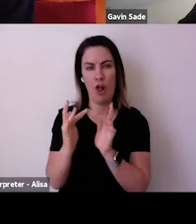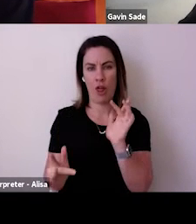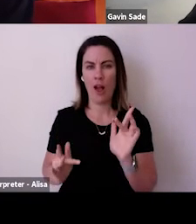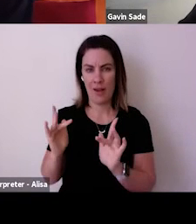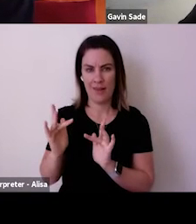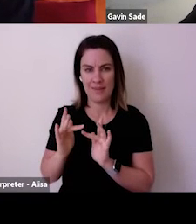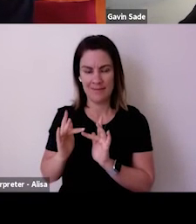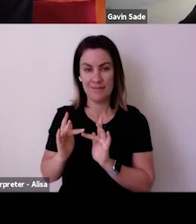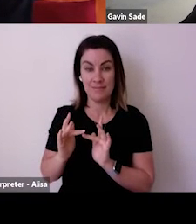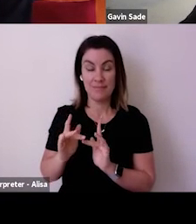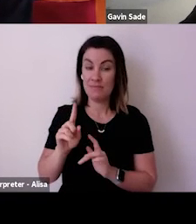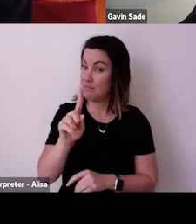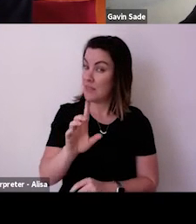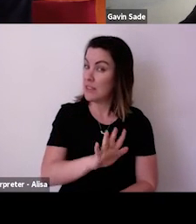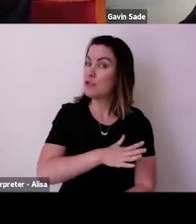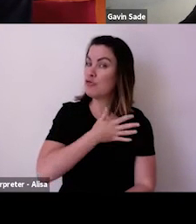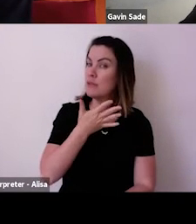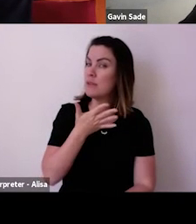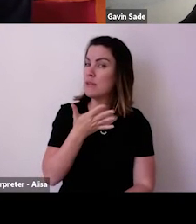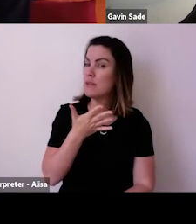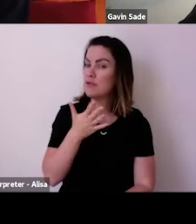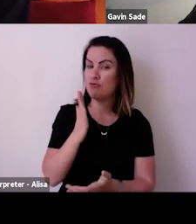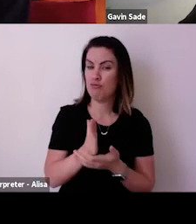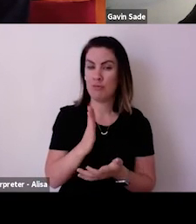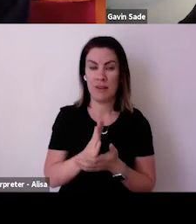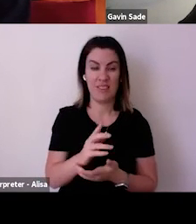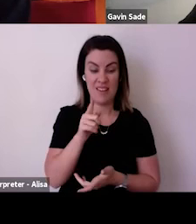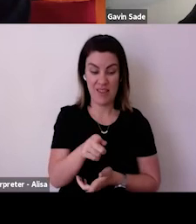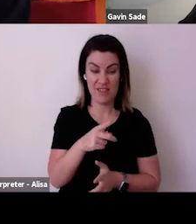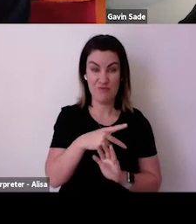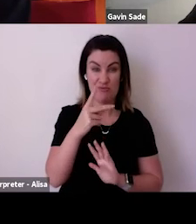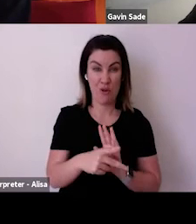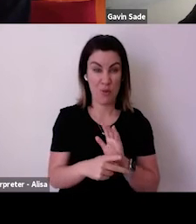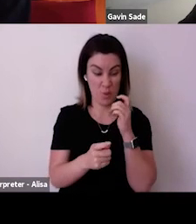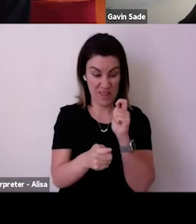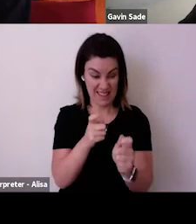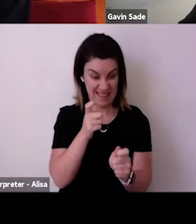But this was interesting because it meant the program was tested under the very kinds of disruptive